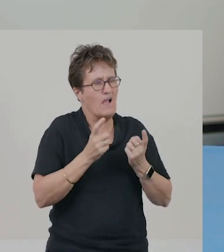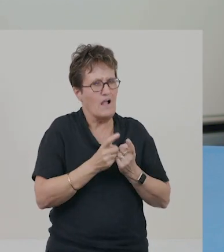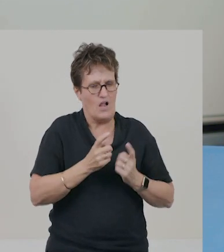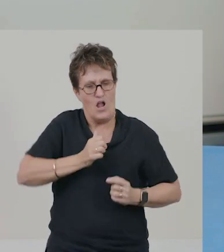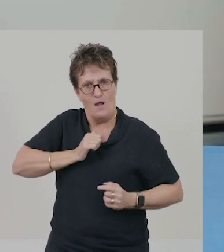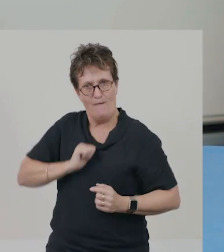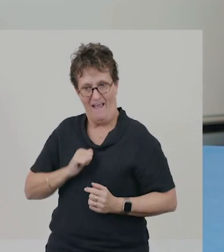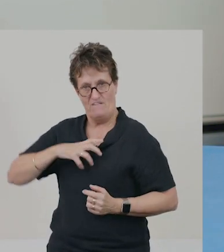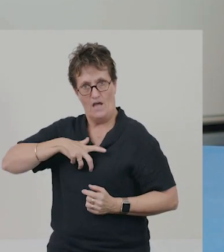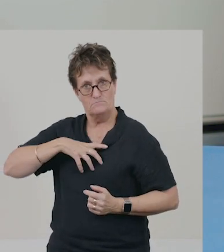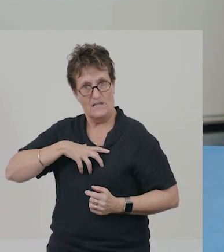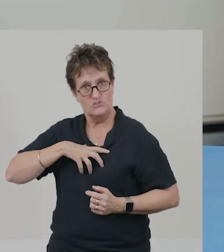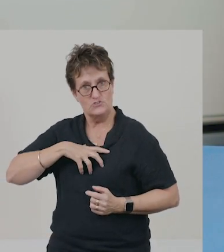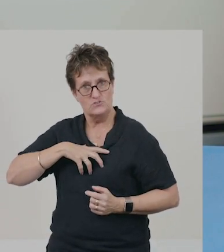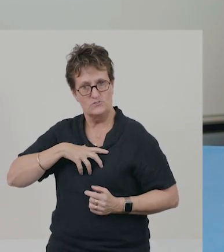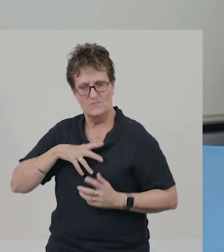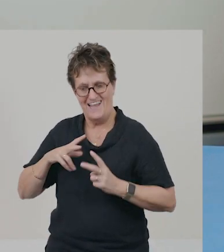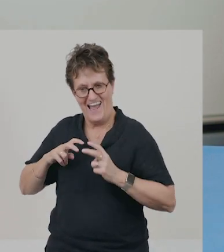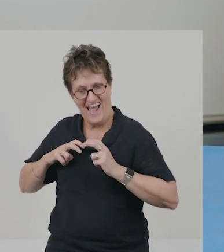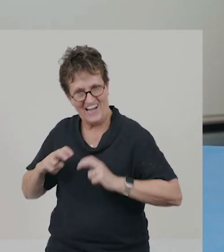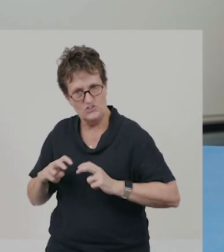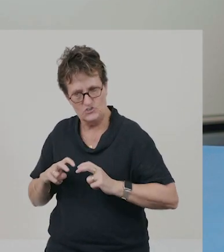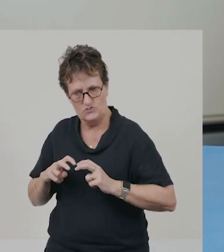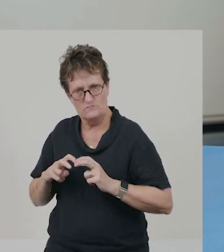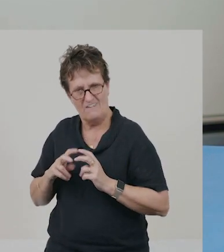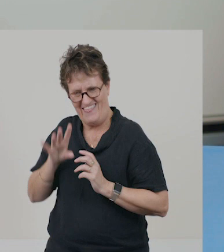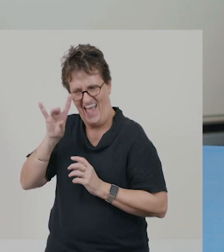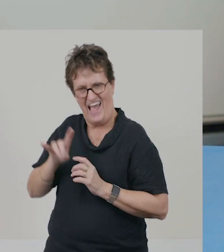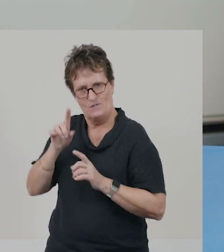while a behavioural adaptation is an action taken by the animal.